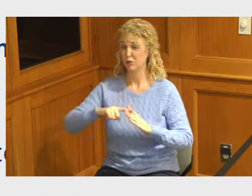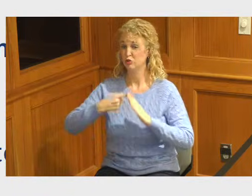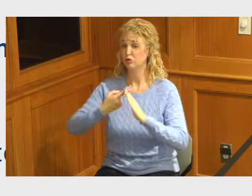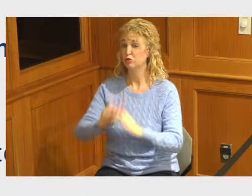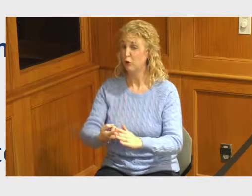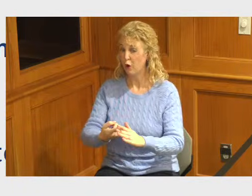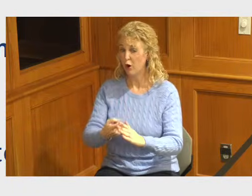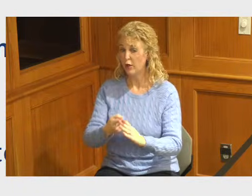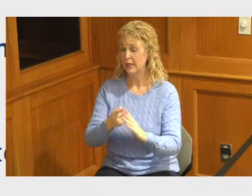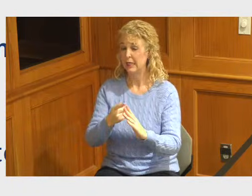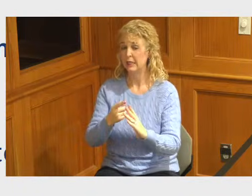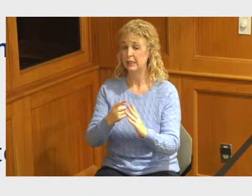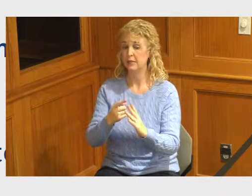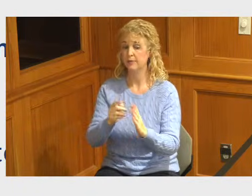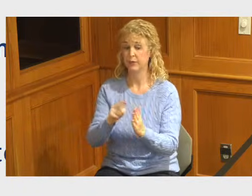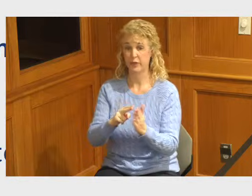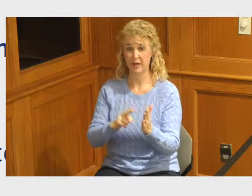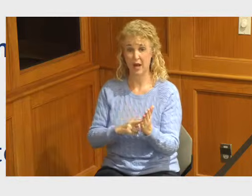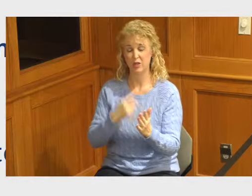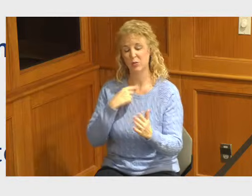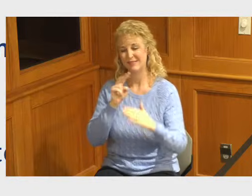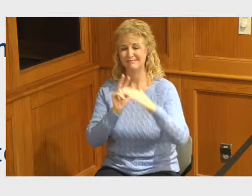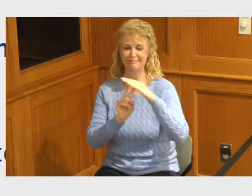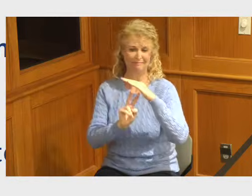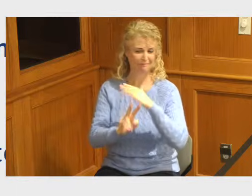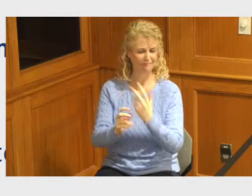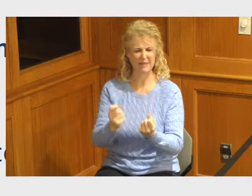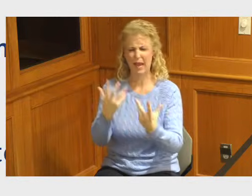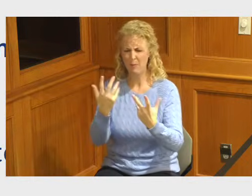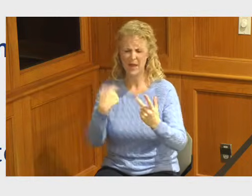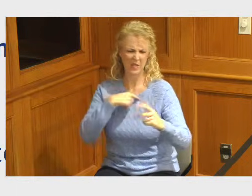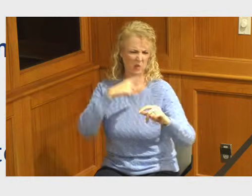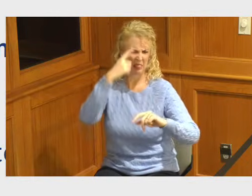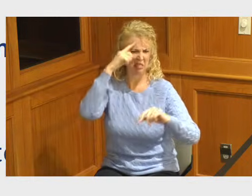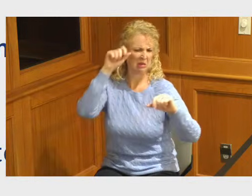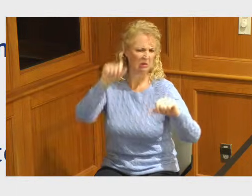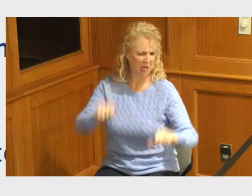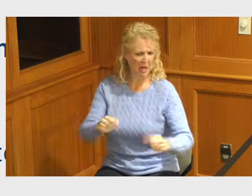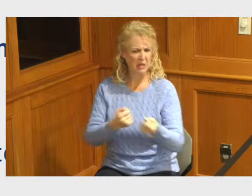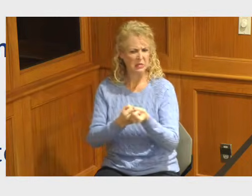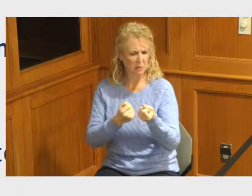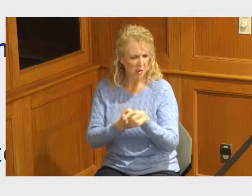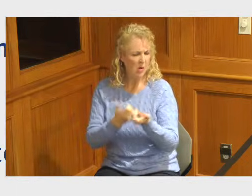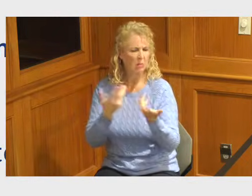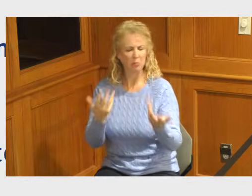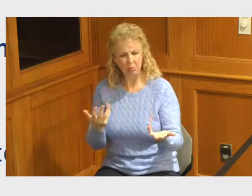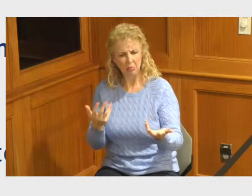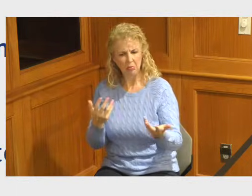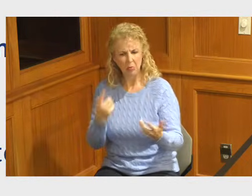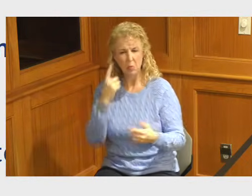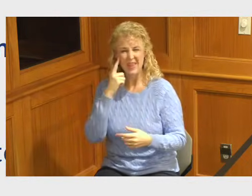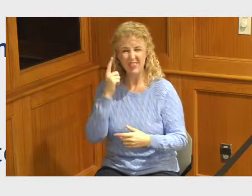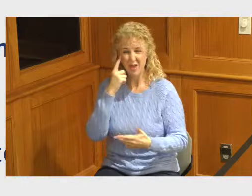off of projections around what how the program might aspire to operate around 750 units. So,